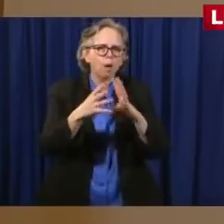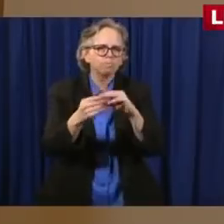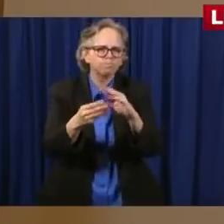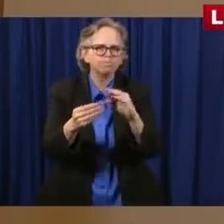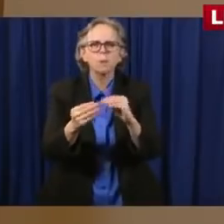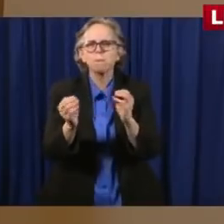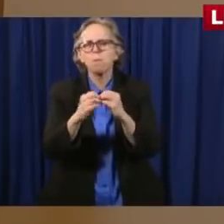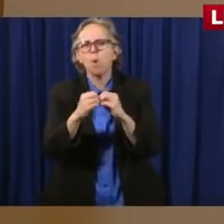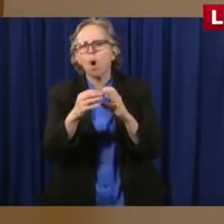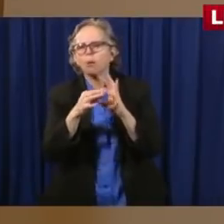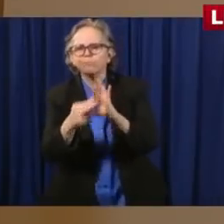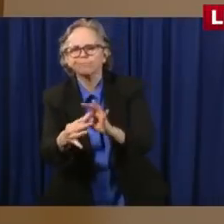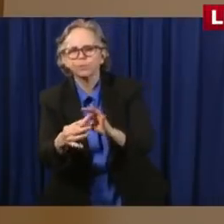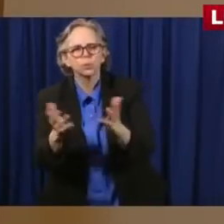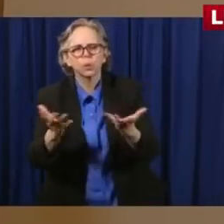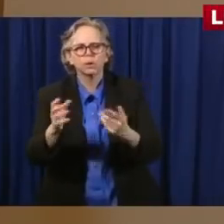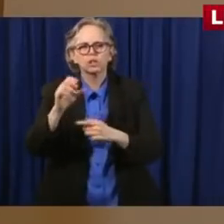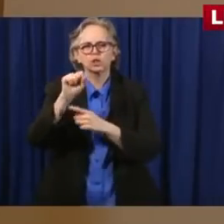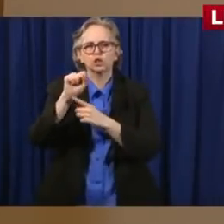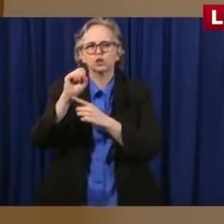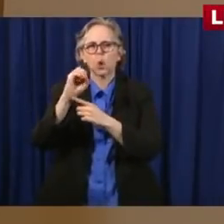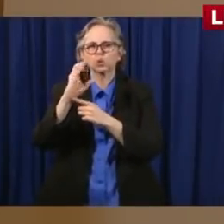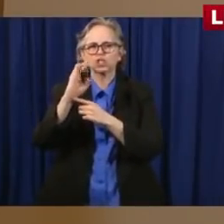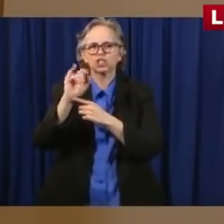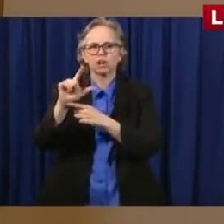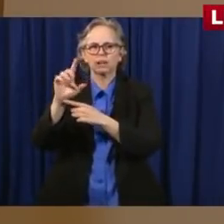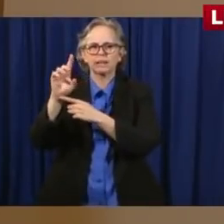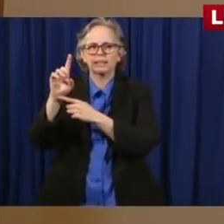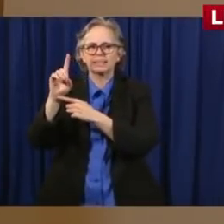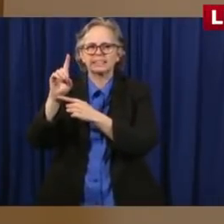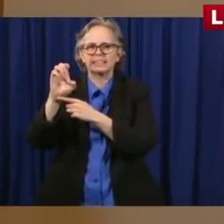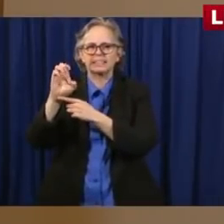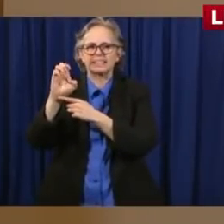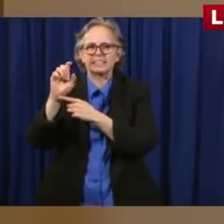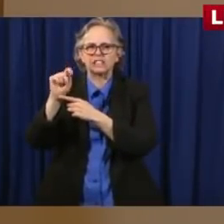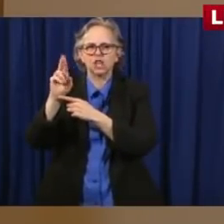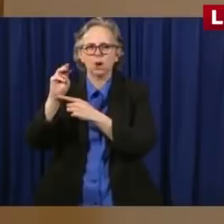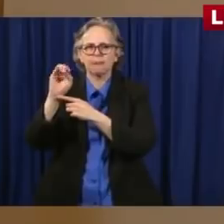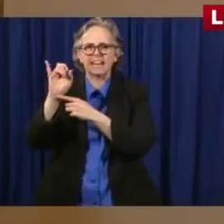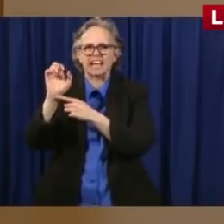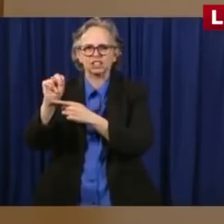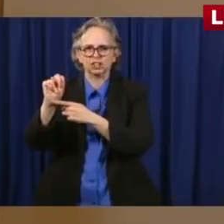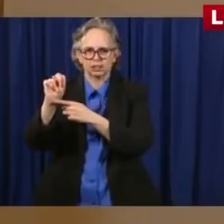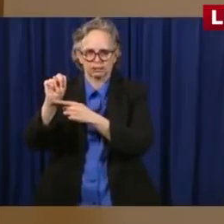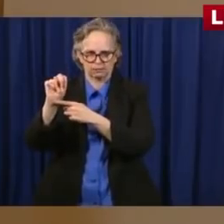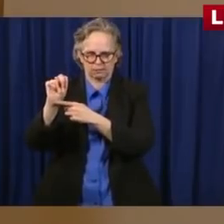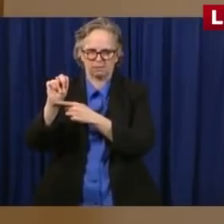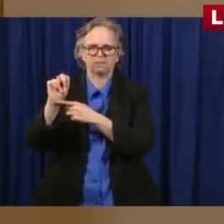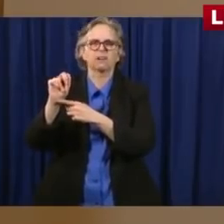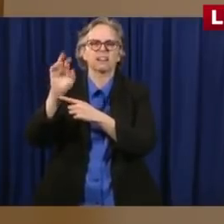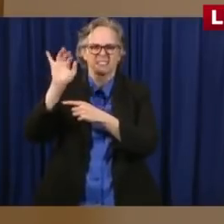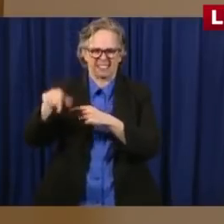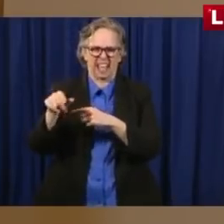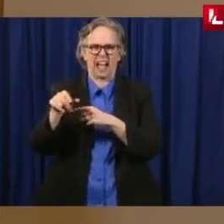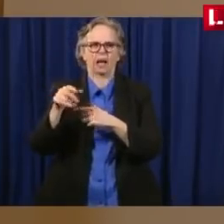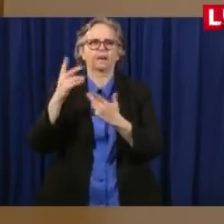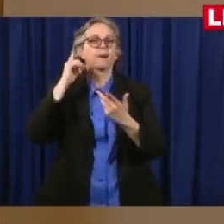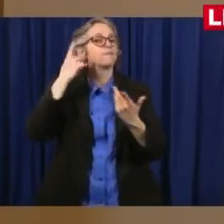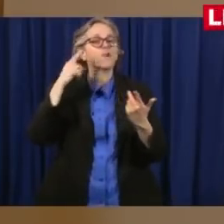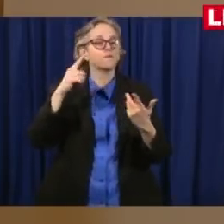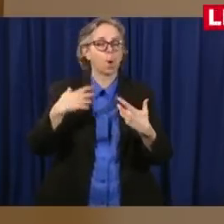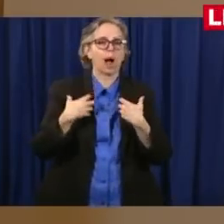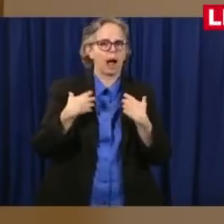I WILL BE TALKING ABOUT THE ISSUE OF SOCIAL DETERMINANTS ON HEALTH.